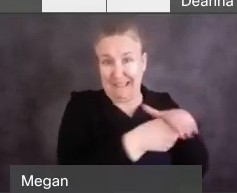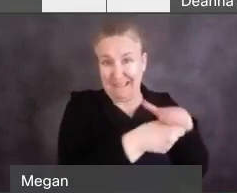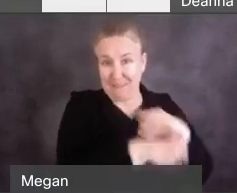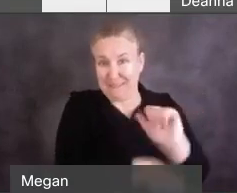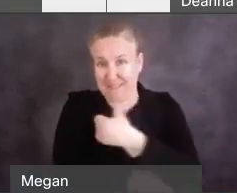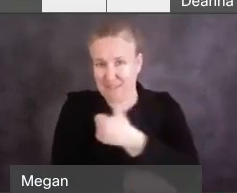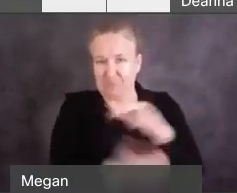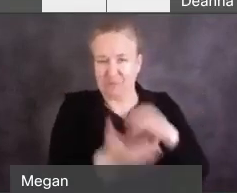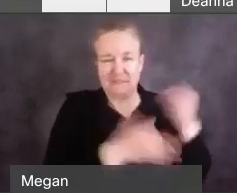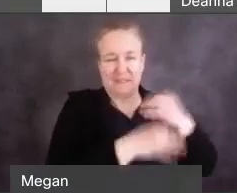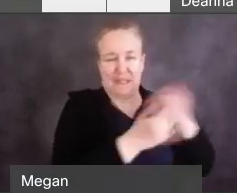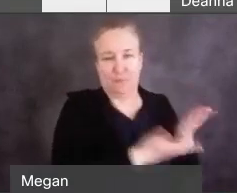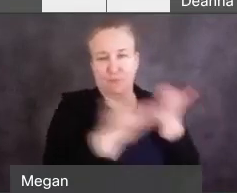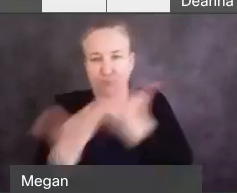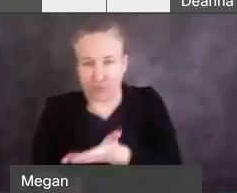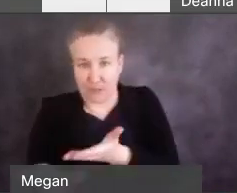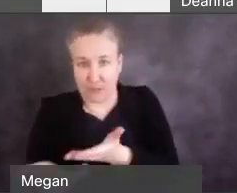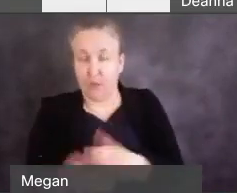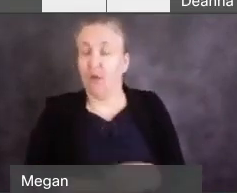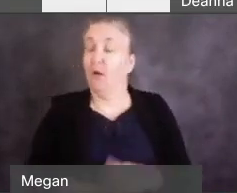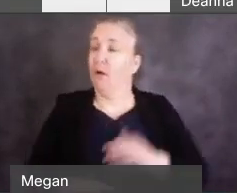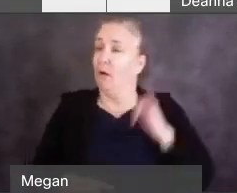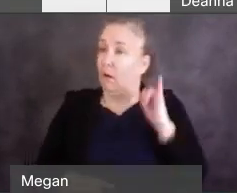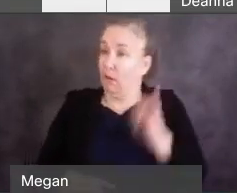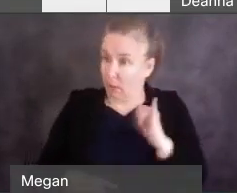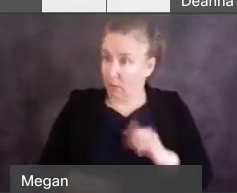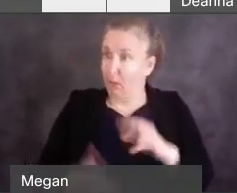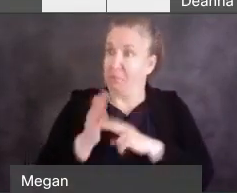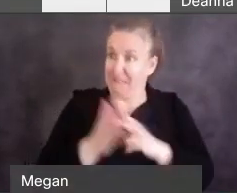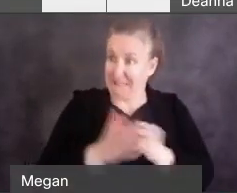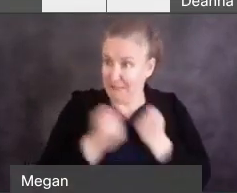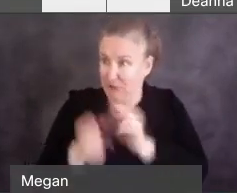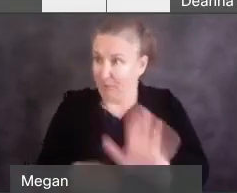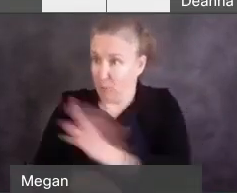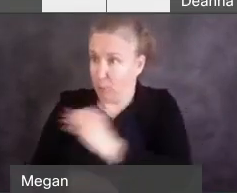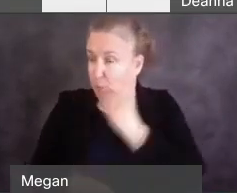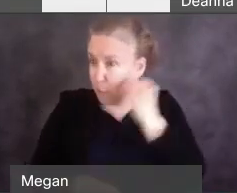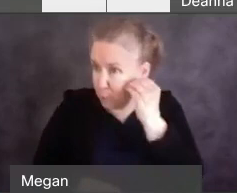[Reporter] And you will actually go out to their homes and give the vaccines there?